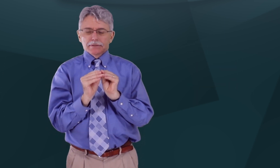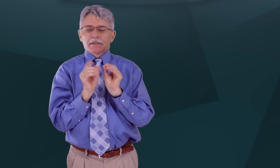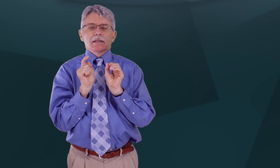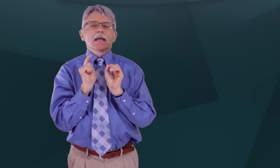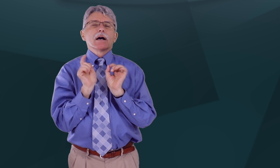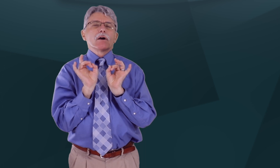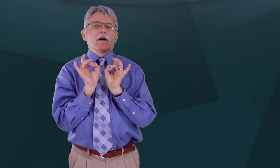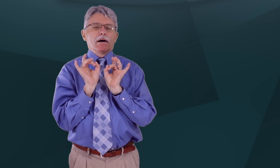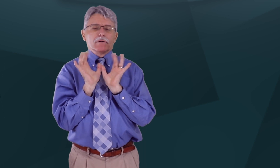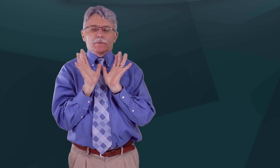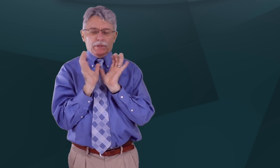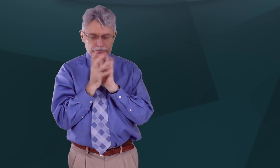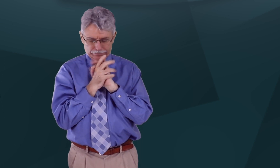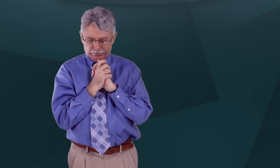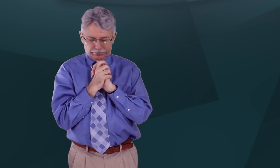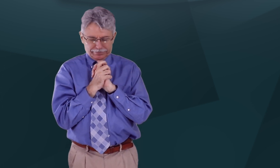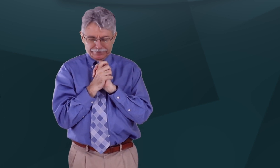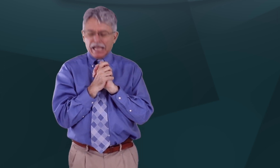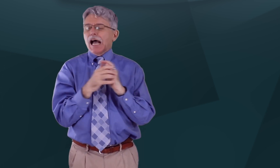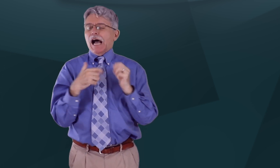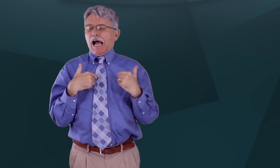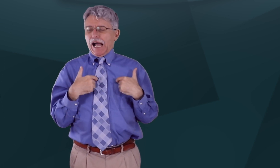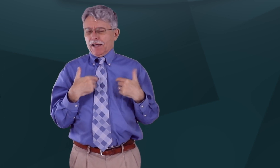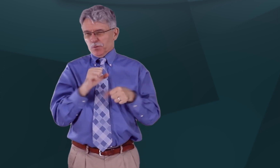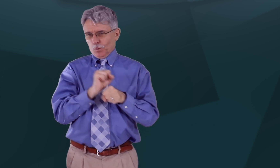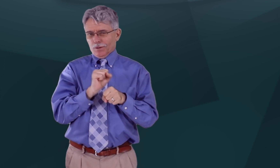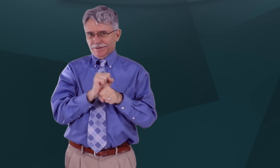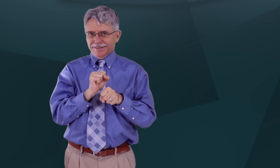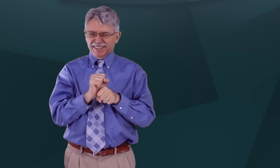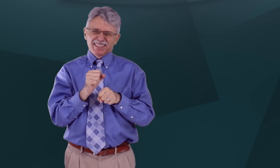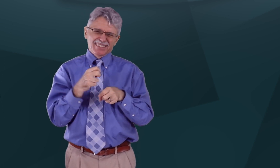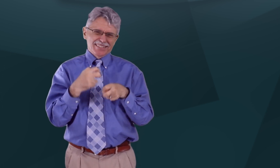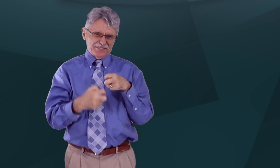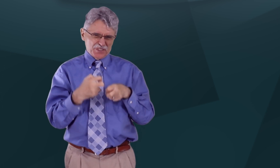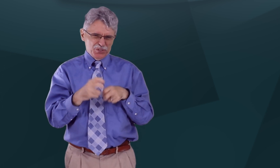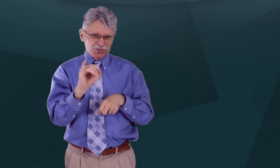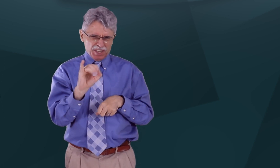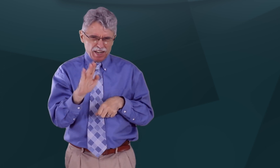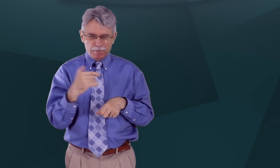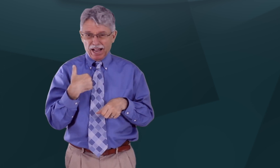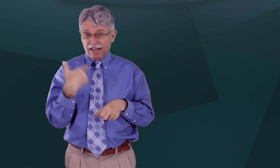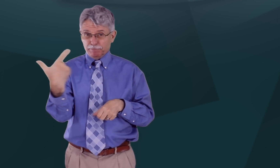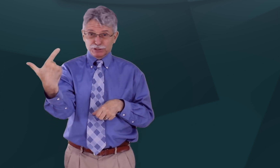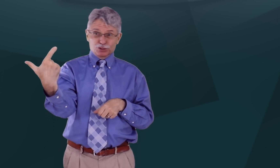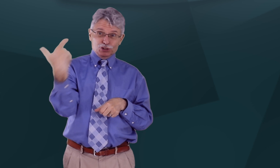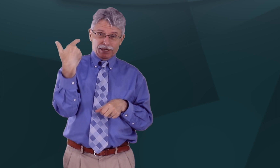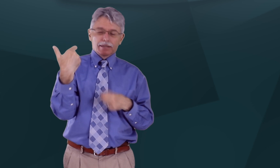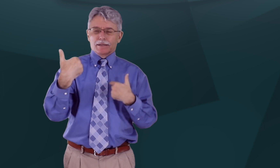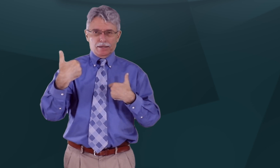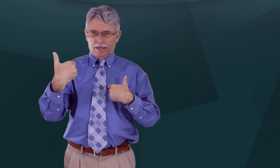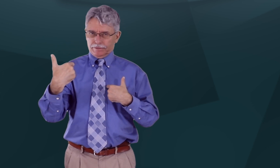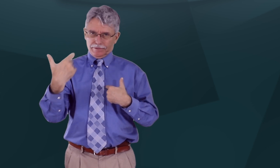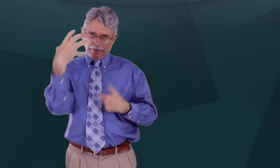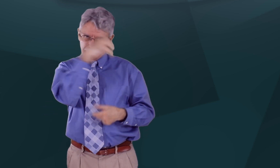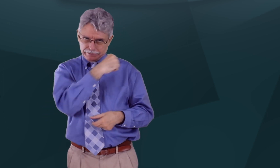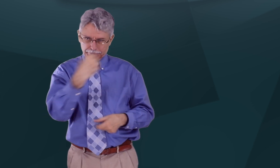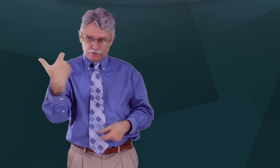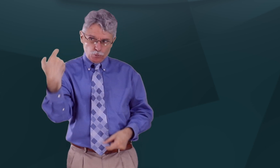They are just a horrible experience. I have a difficult job. I've been shot at -- fortunately, it missed.